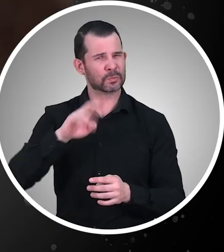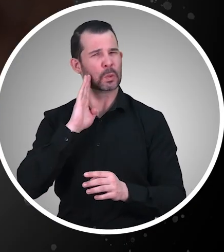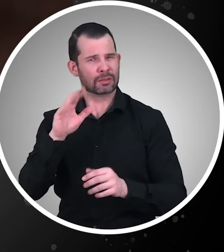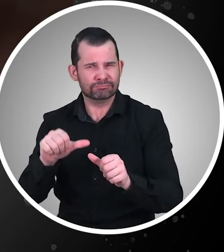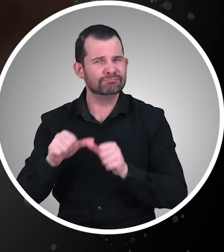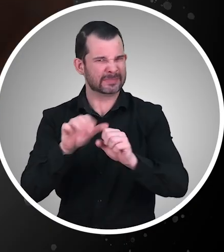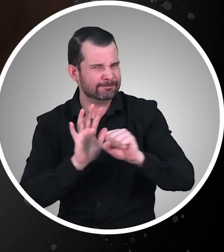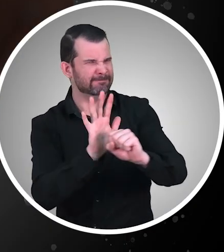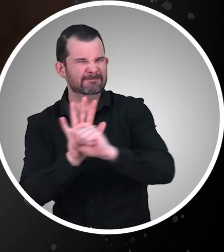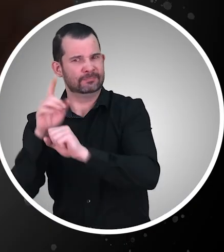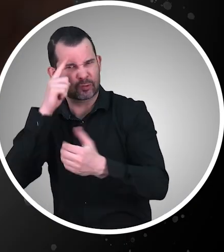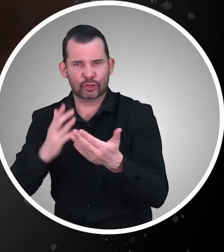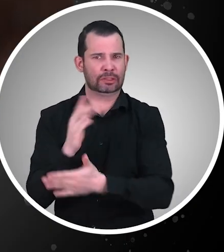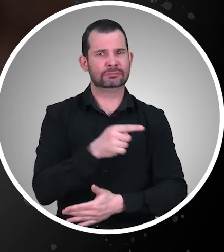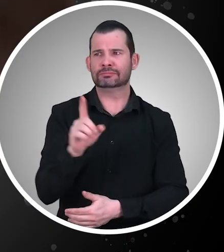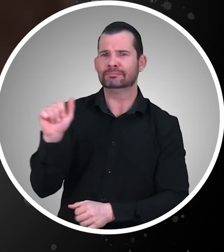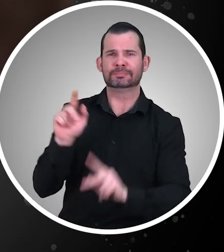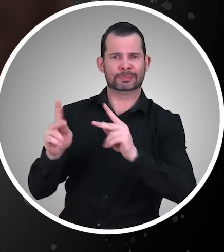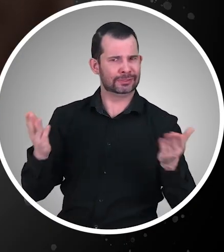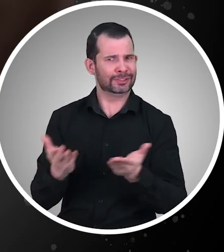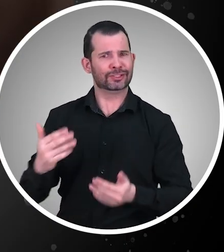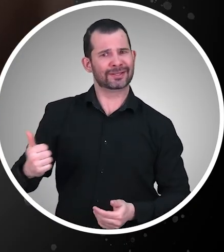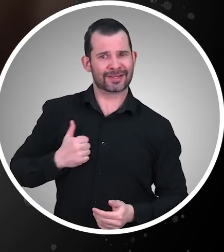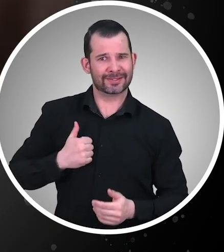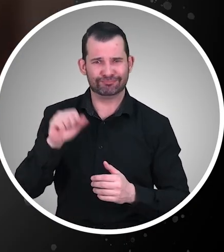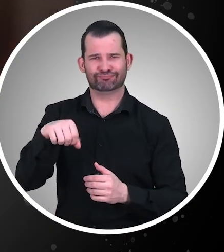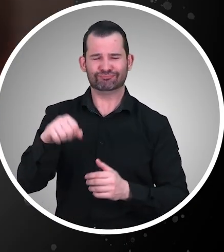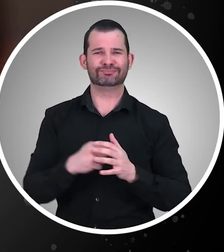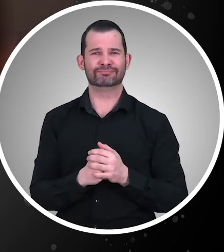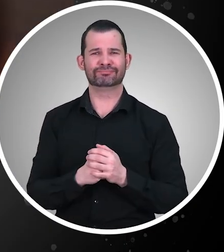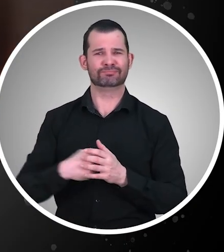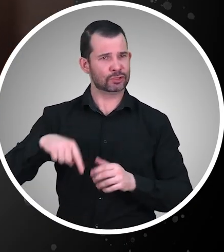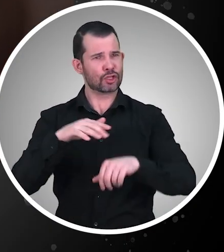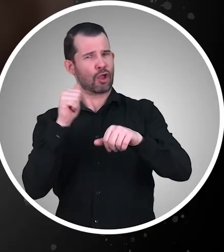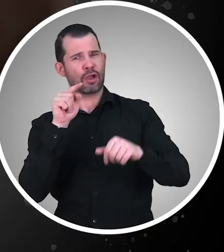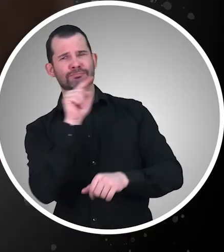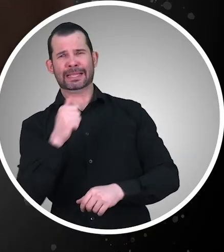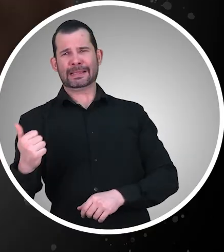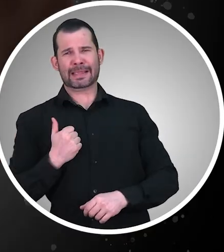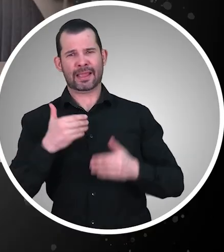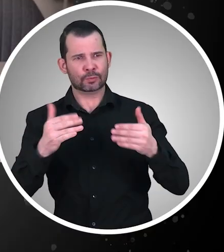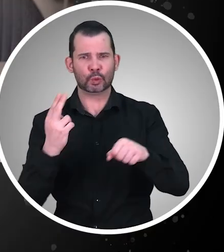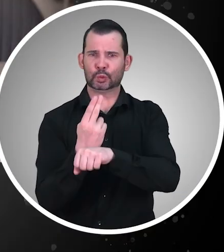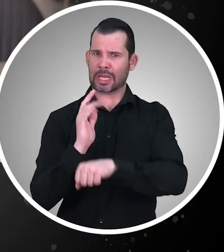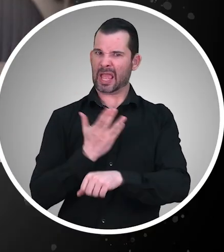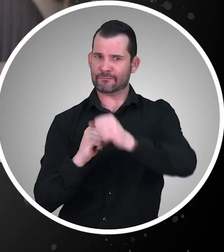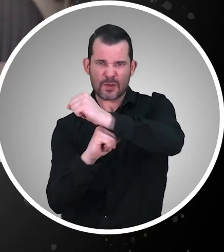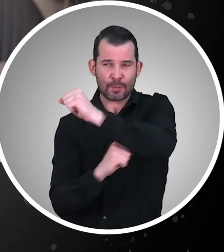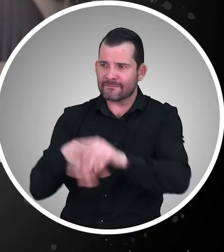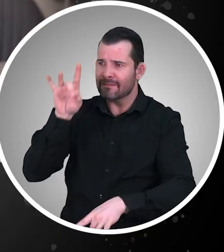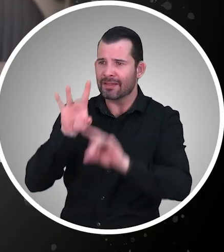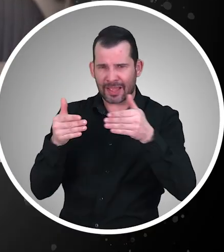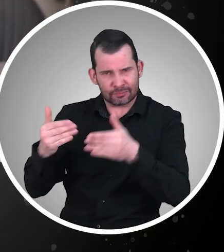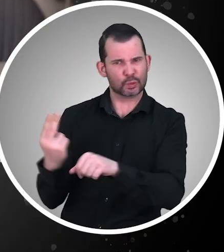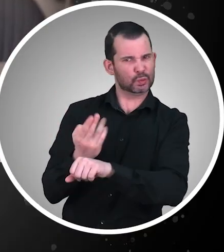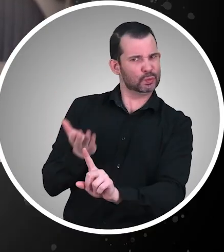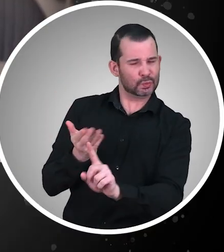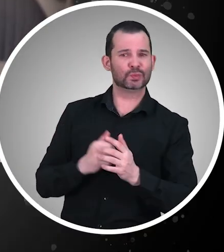We will continue to advocate for the rights of people with disabilities in Canada. We call on Canada to use the framework and findings.